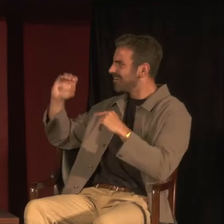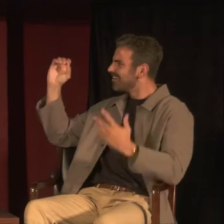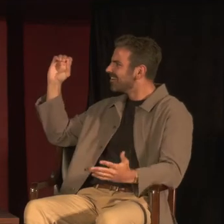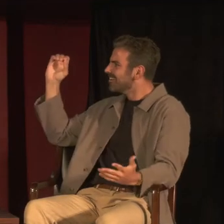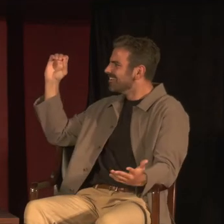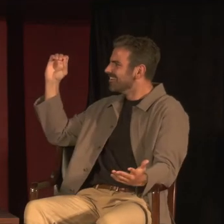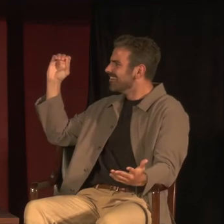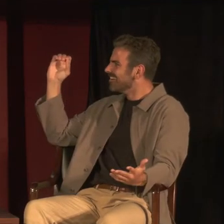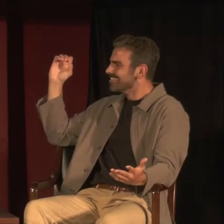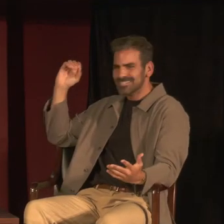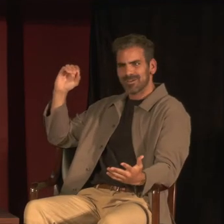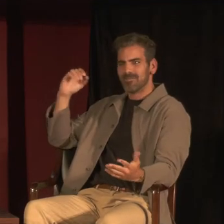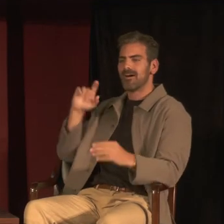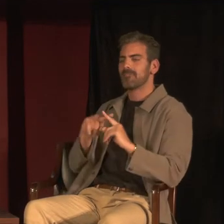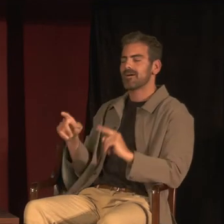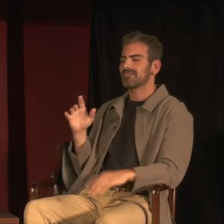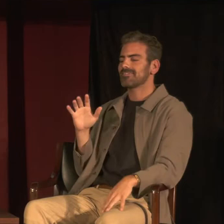Can I do that?